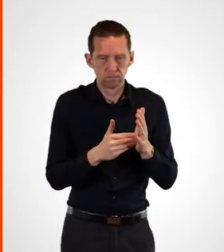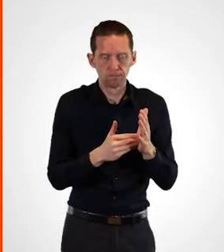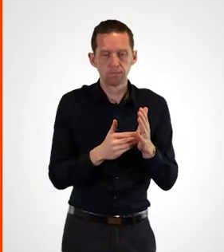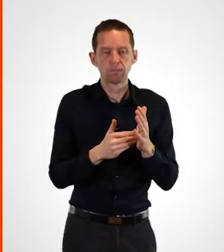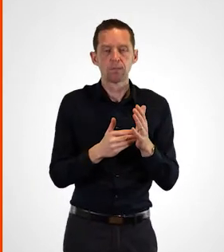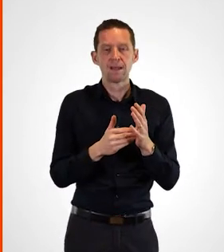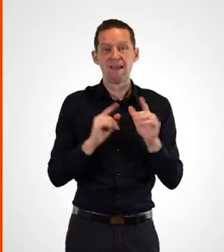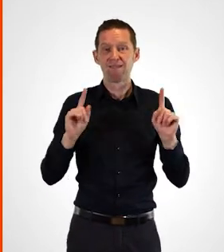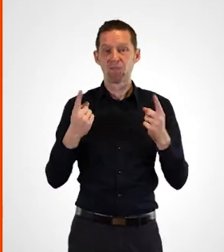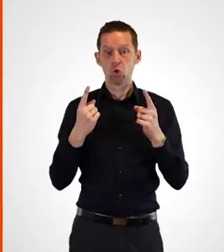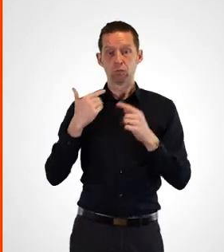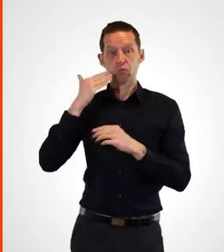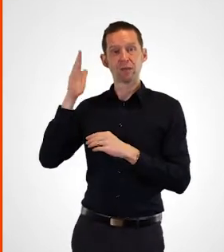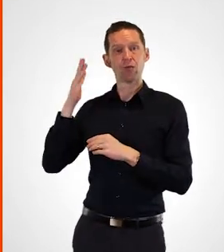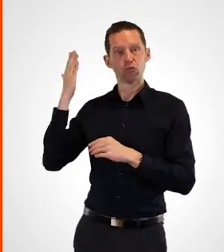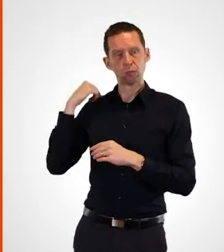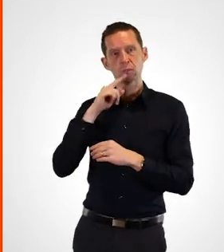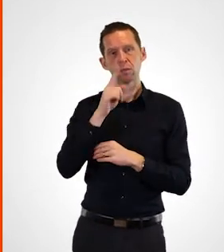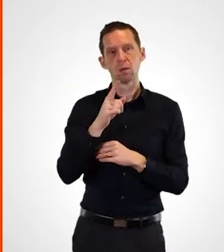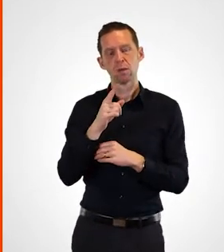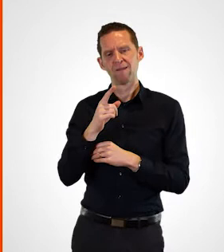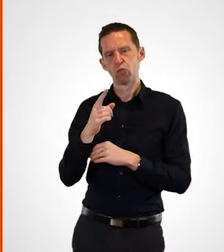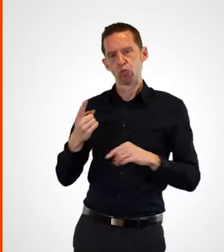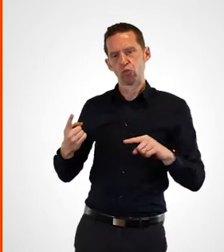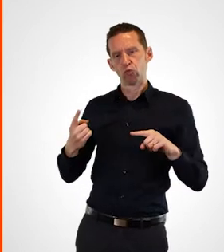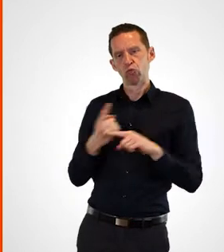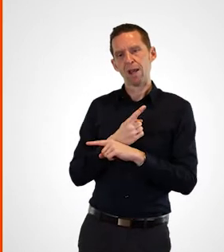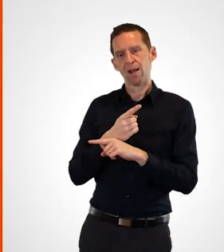We said at our first presentation changing expectations in this changing